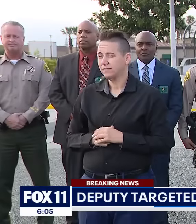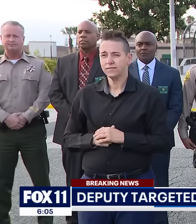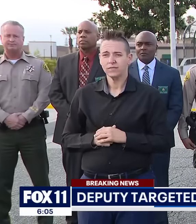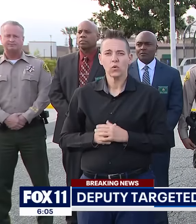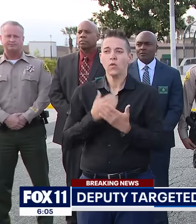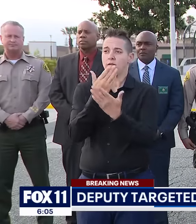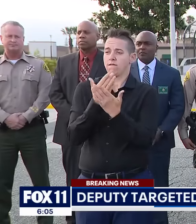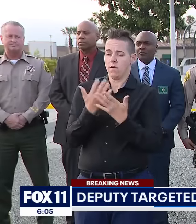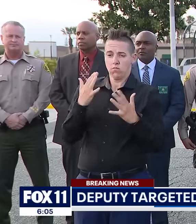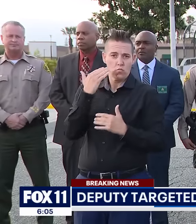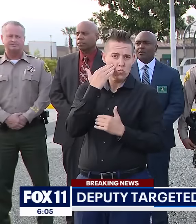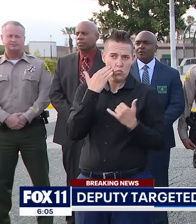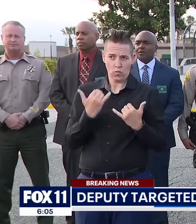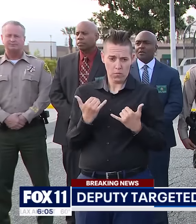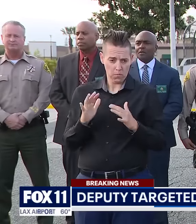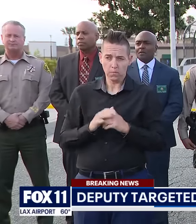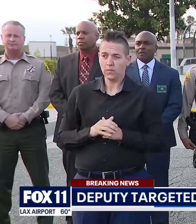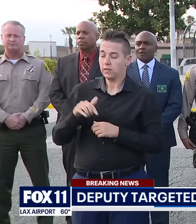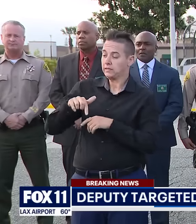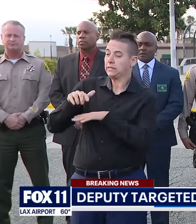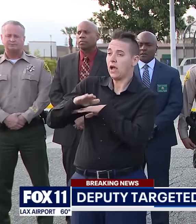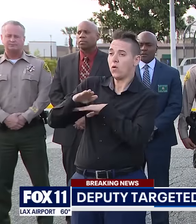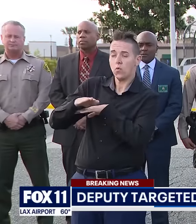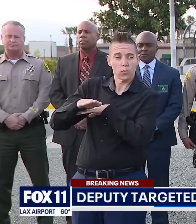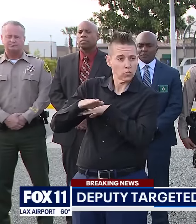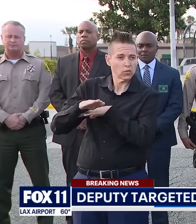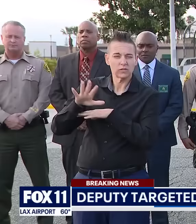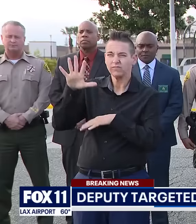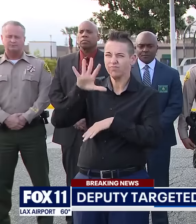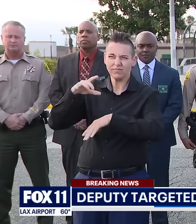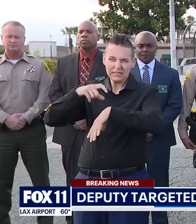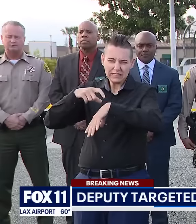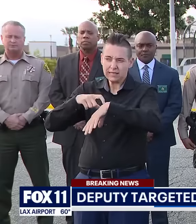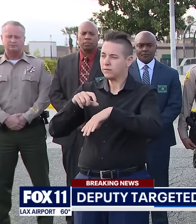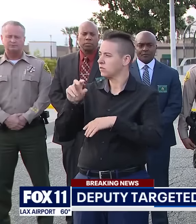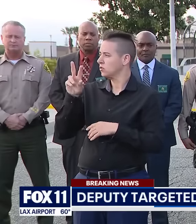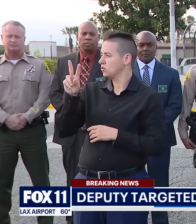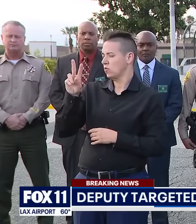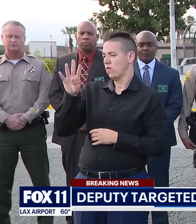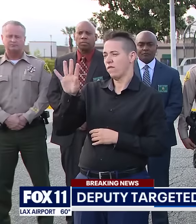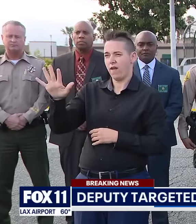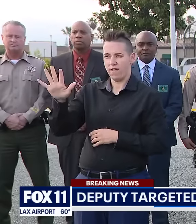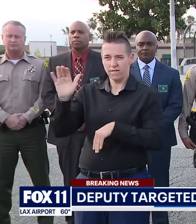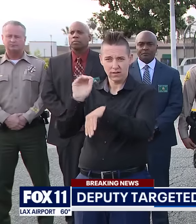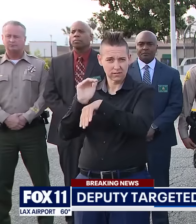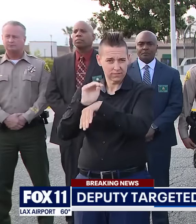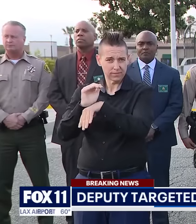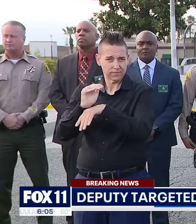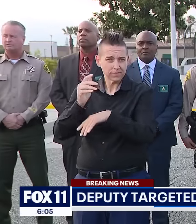give you the best information possible, but be patient with us because like I said,